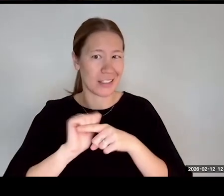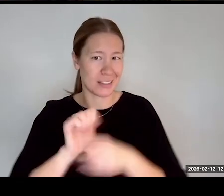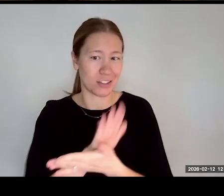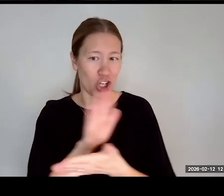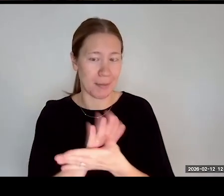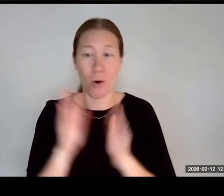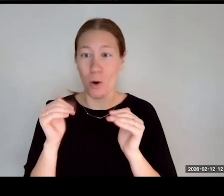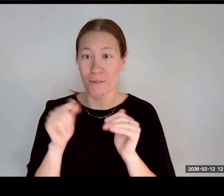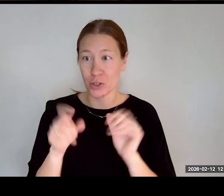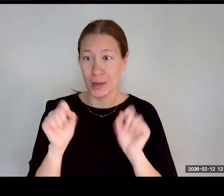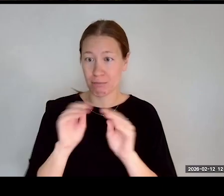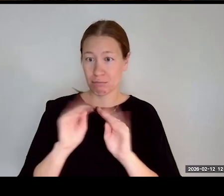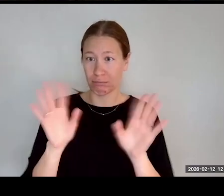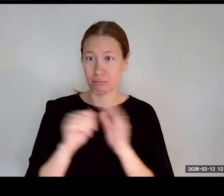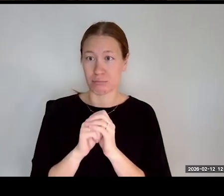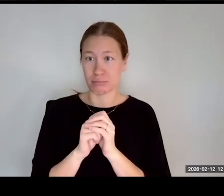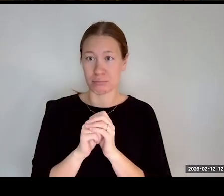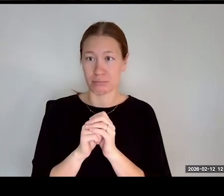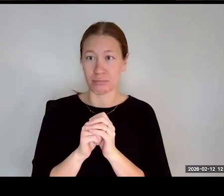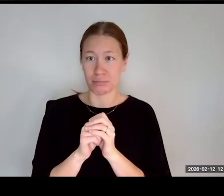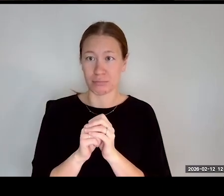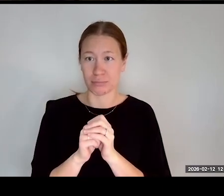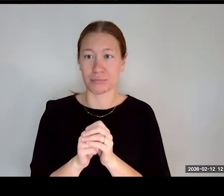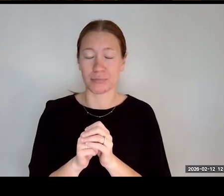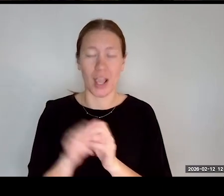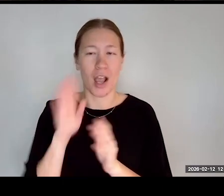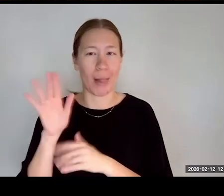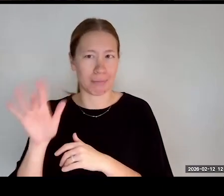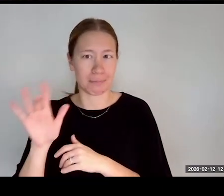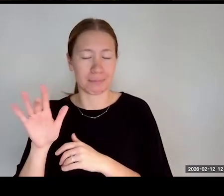Oh, and I should clear the recording warning. So the first element that we're going